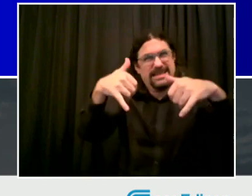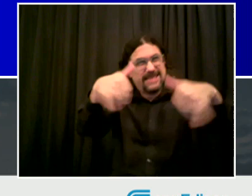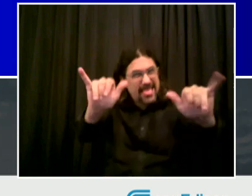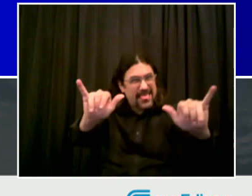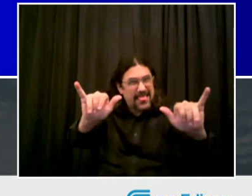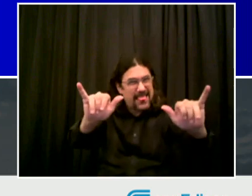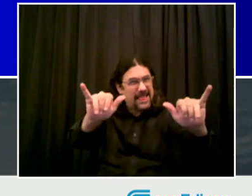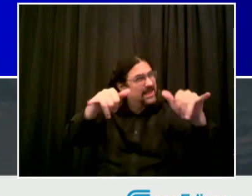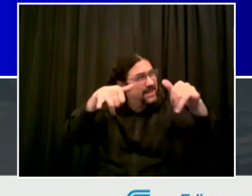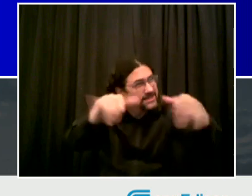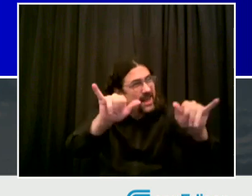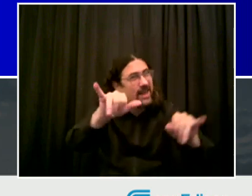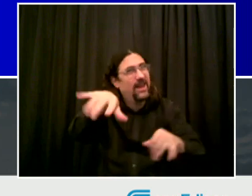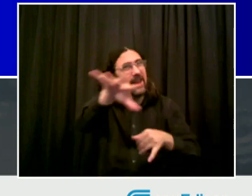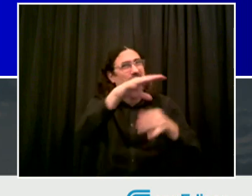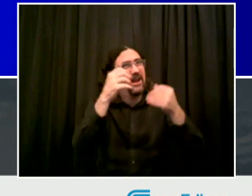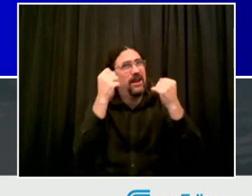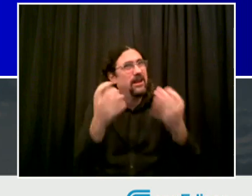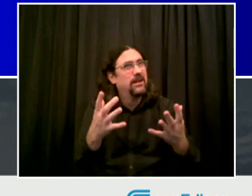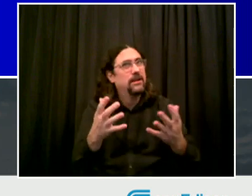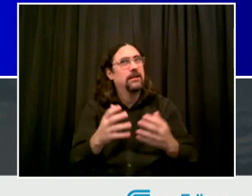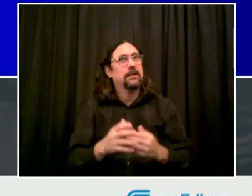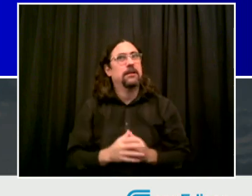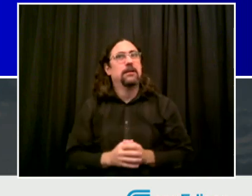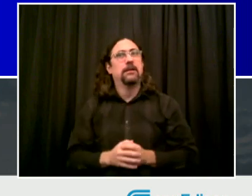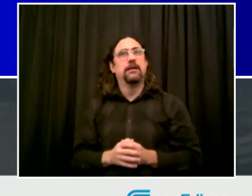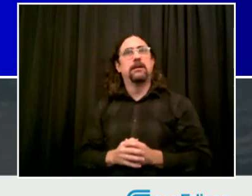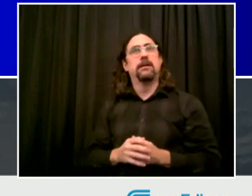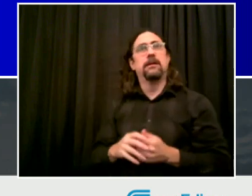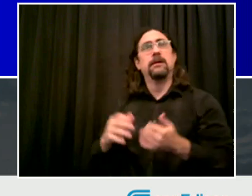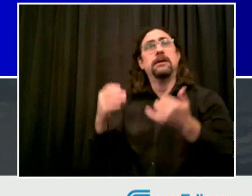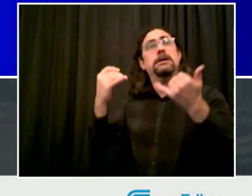ED THEY PLAN TO CONTINUE